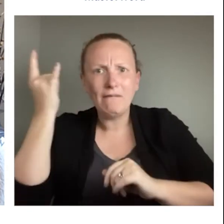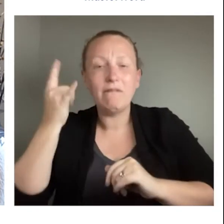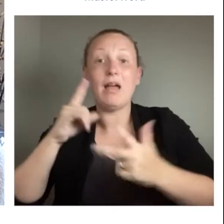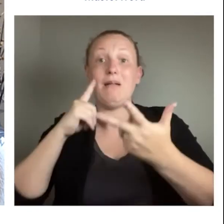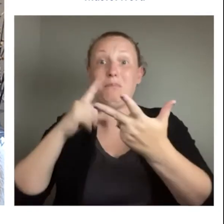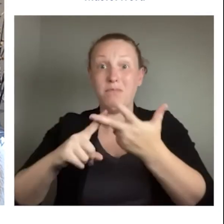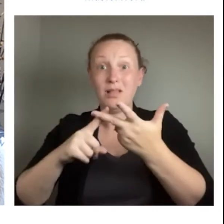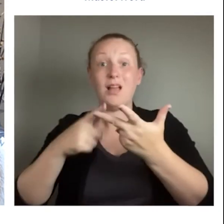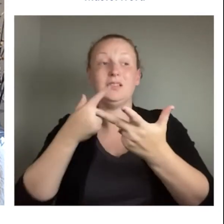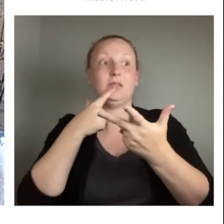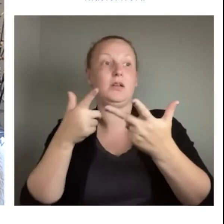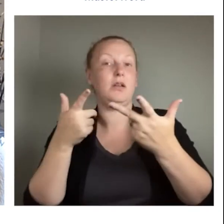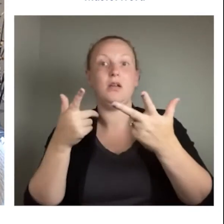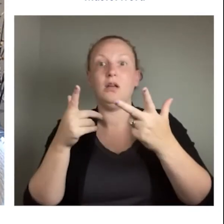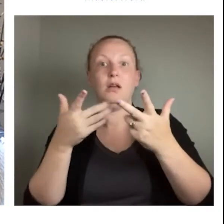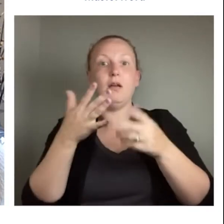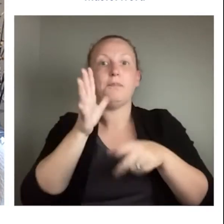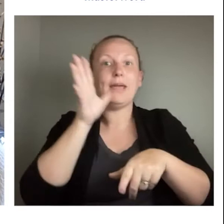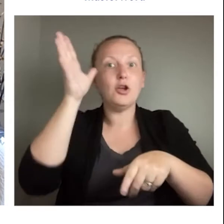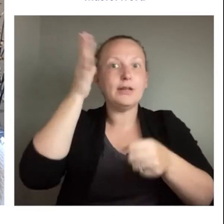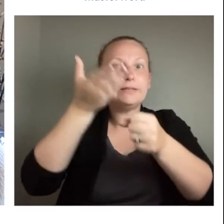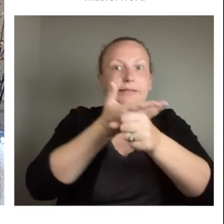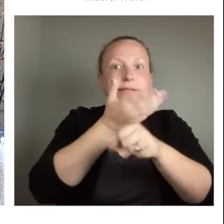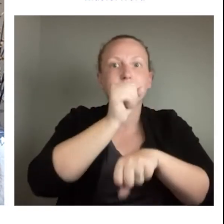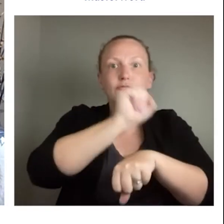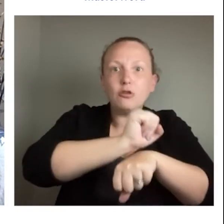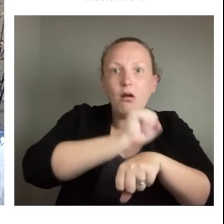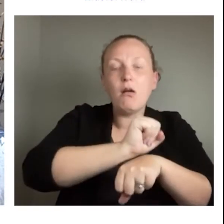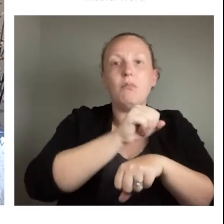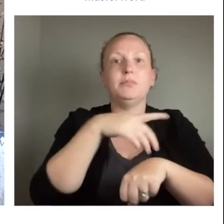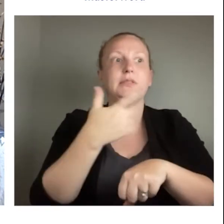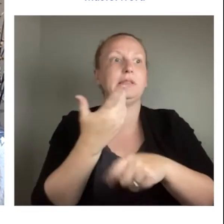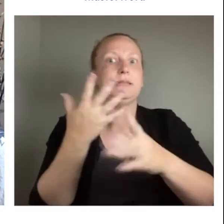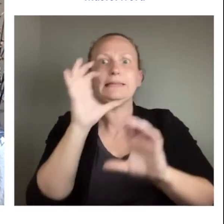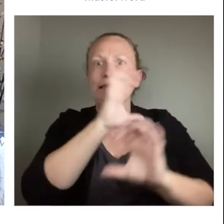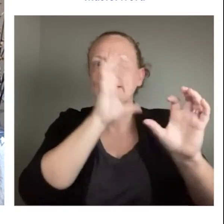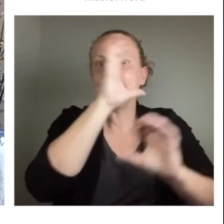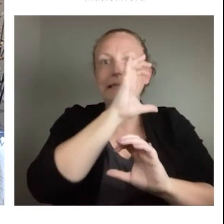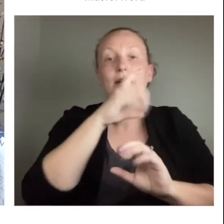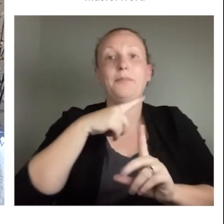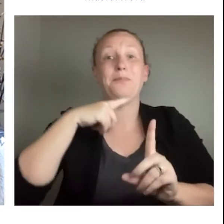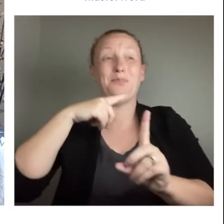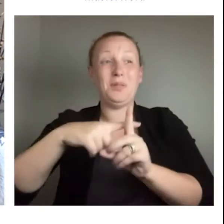opportunities, and if you add to that, ah, loss of academic instruction on a daily basis,